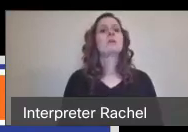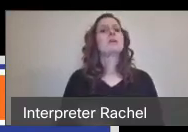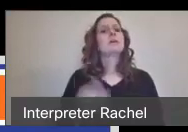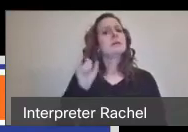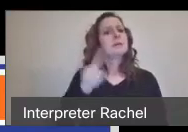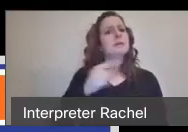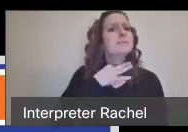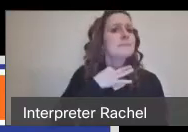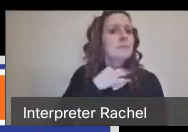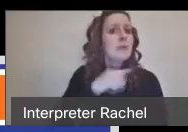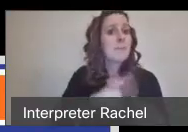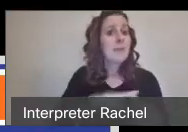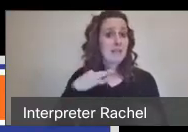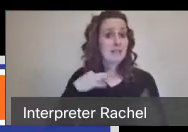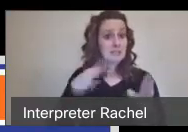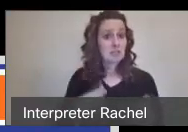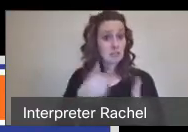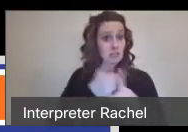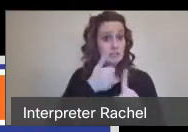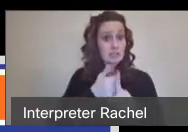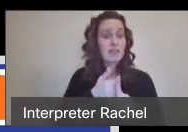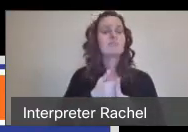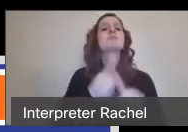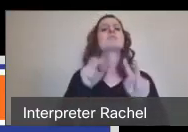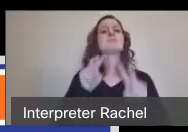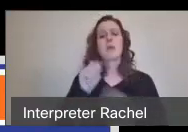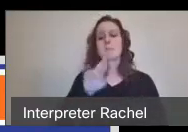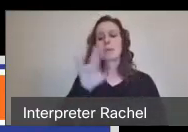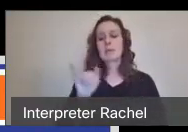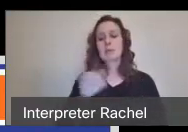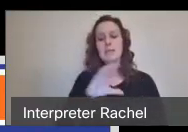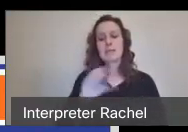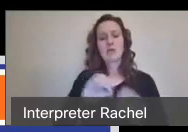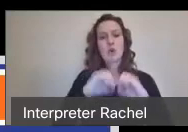please visit the Montgomery County Office of Senior Services website,